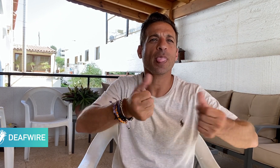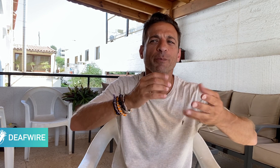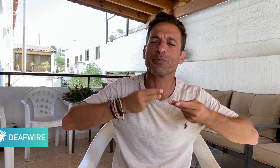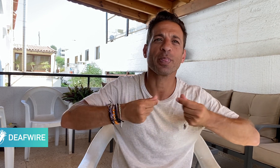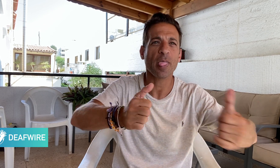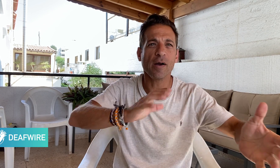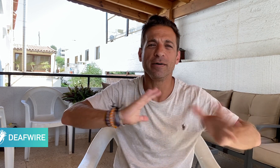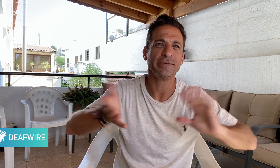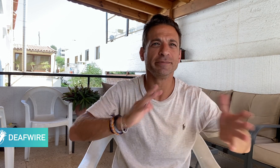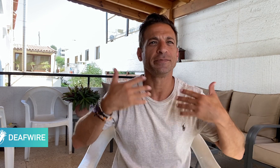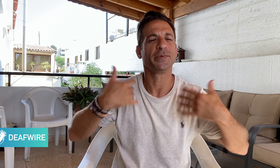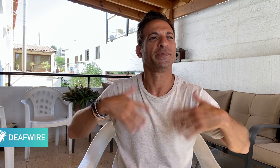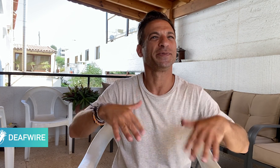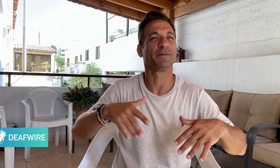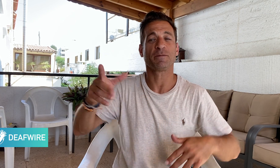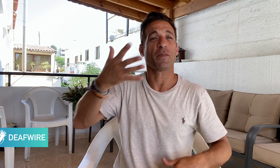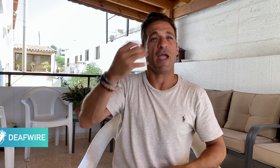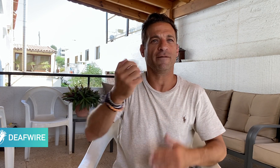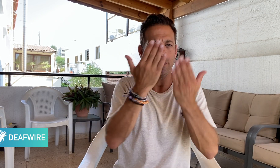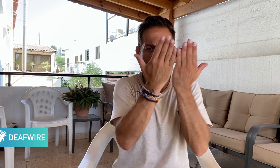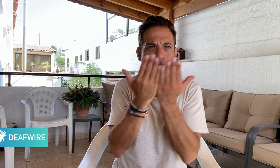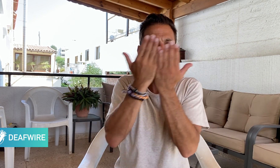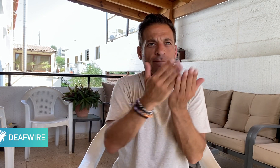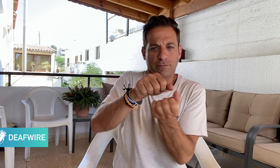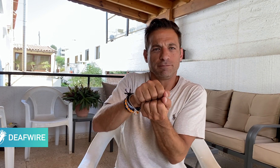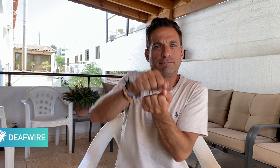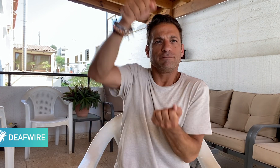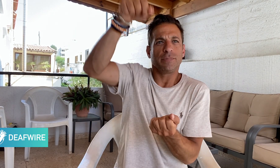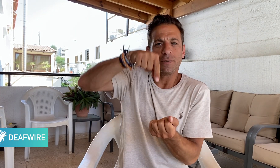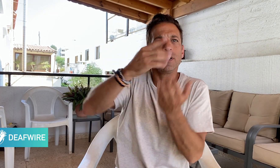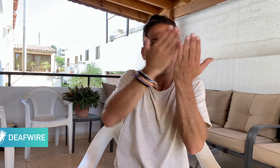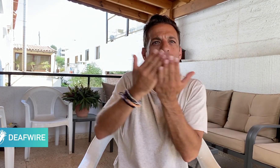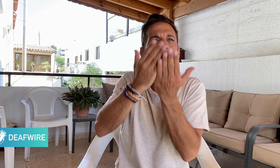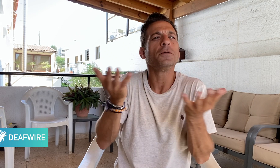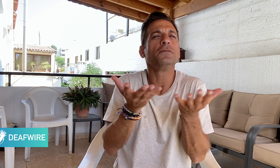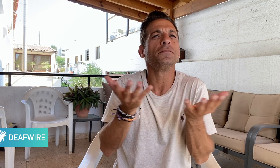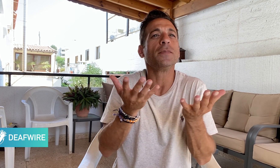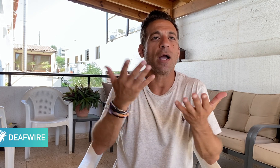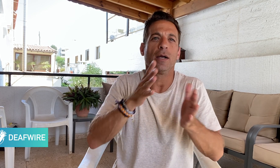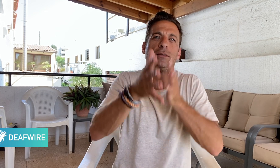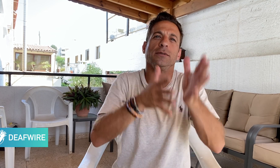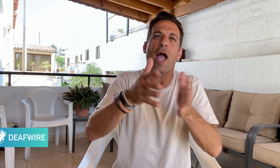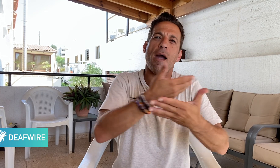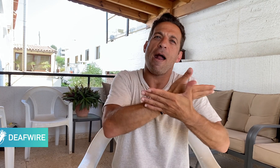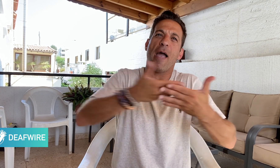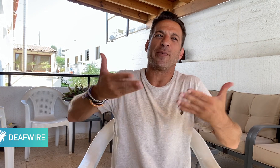has a degree in Sign Language Studies